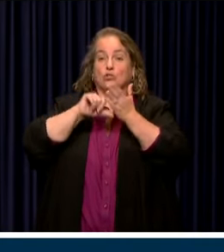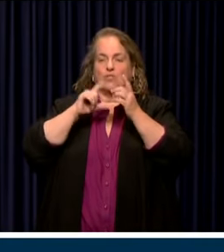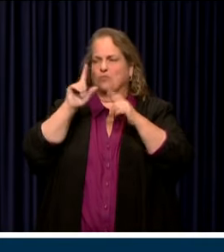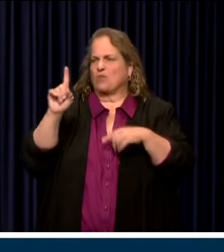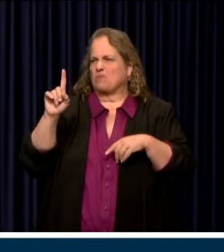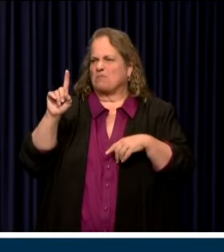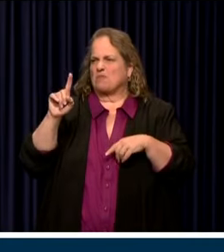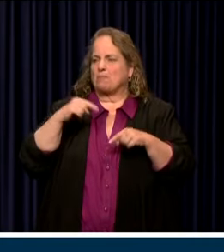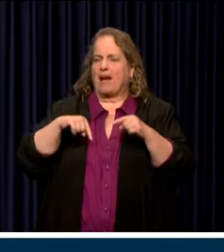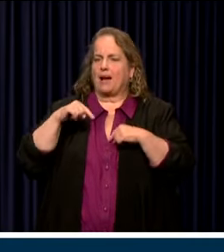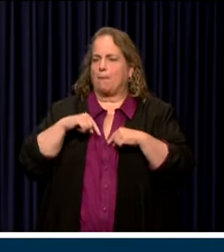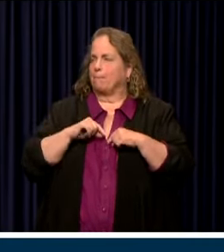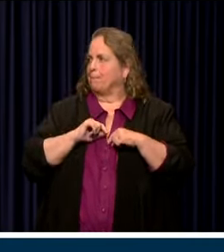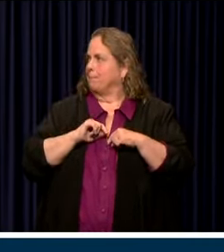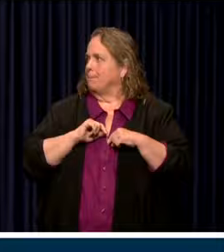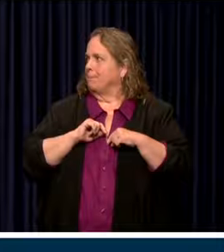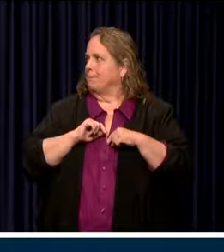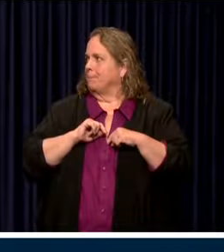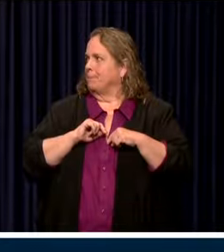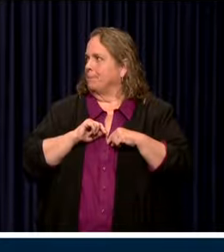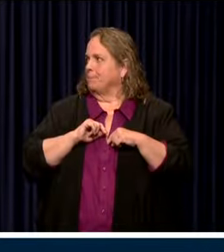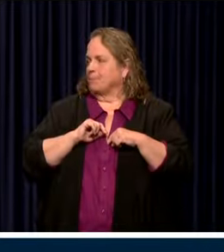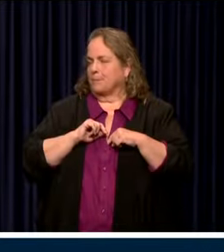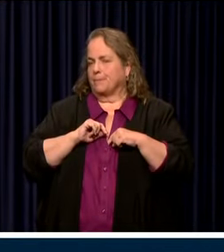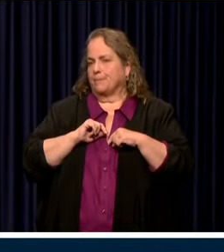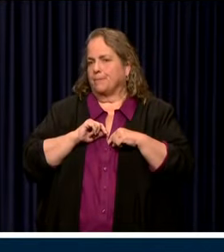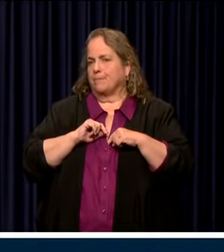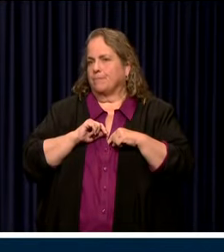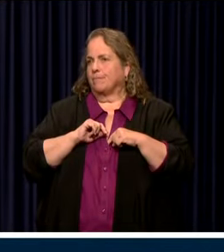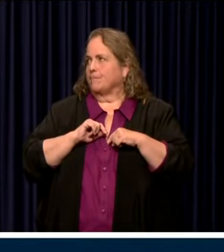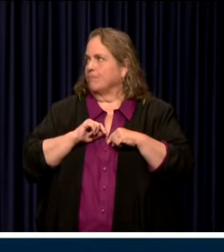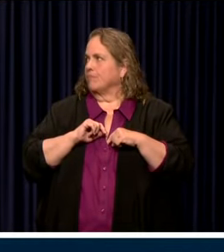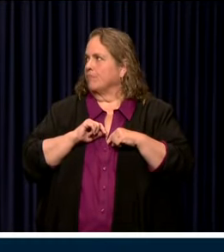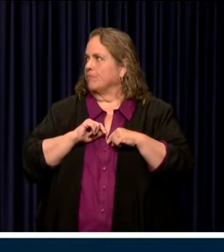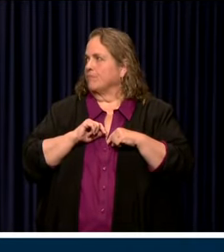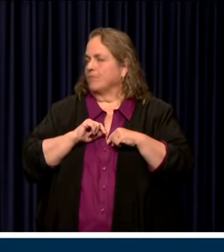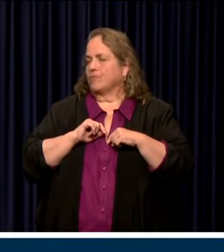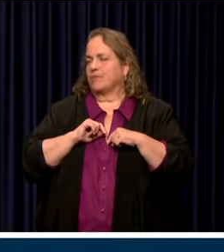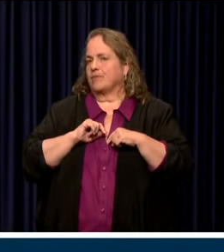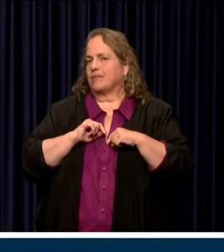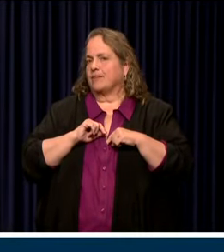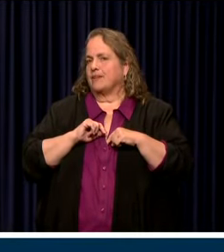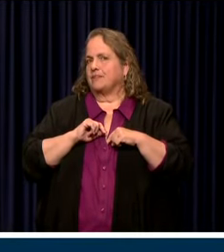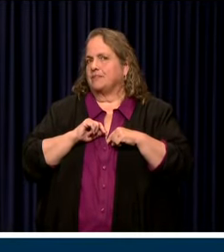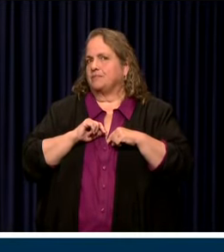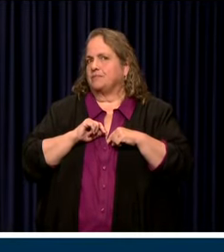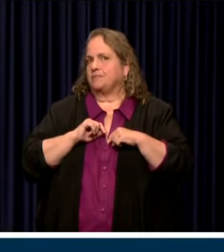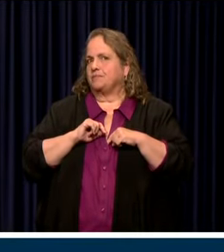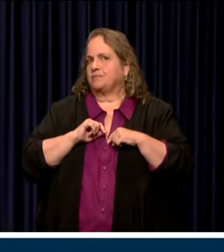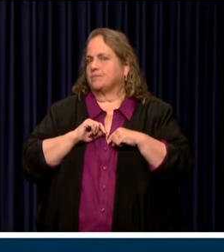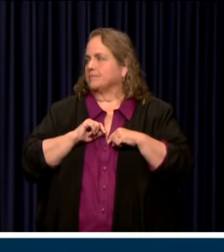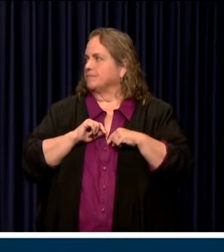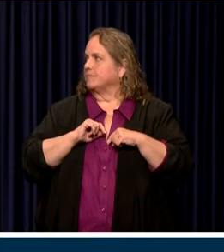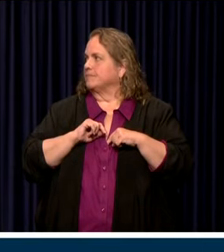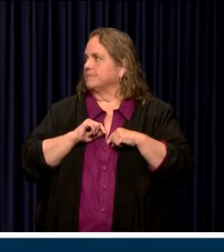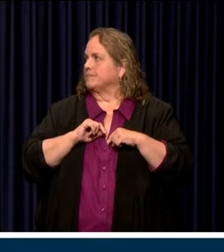COMFORTABLE COMFORTABLE. AND COVERALLS HAVE GONE FROM 5,000 TO 9,000. THIS WOULDN'T HAVE HAPPENED TWO WEEKS AGO.